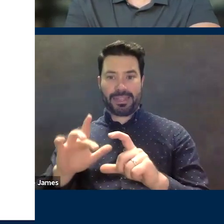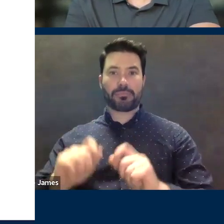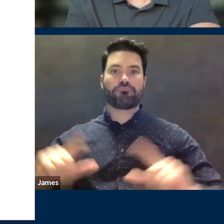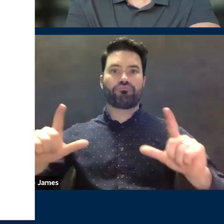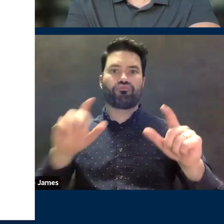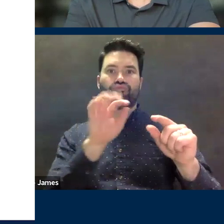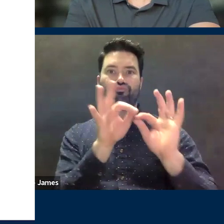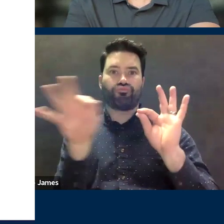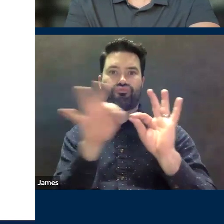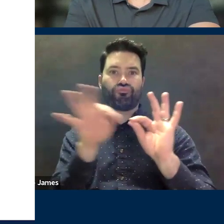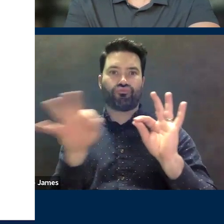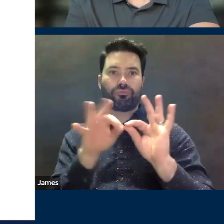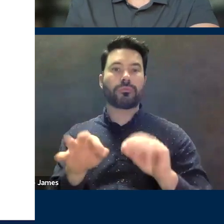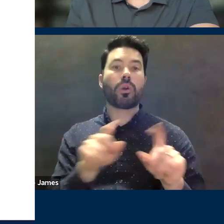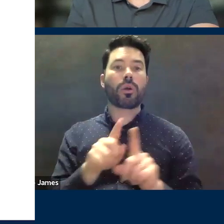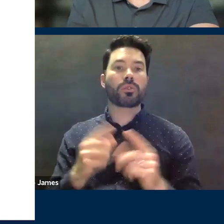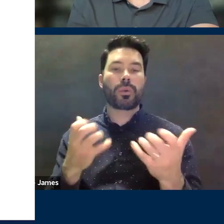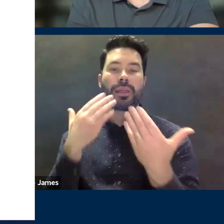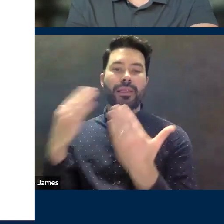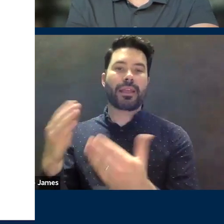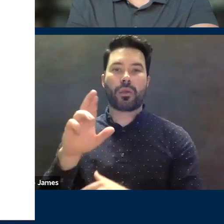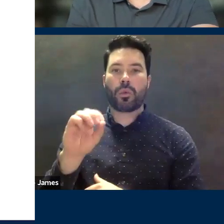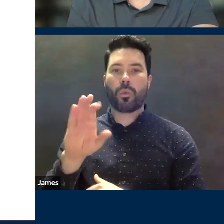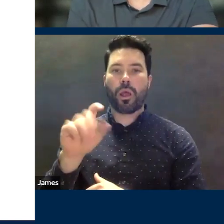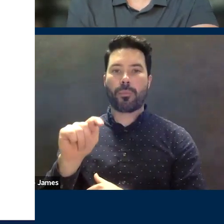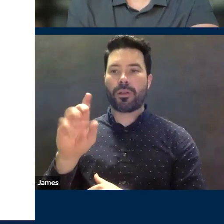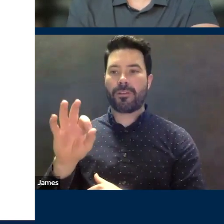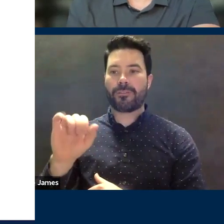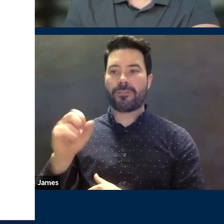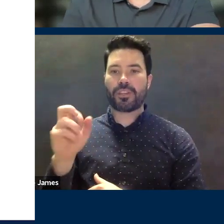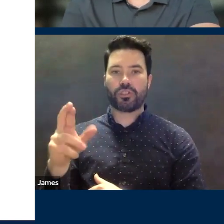We also want to thank Dr. Robert Fisher Family Medicine Fund